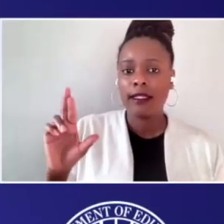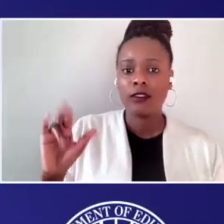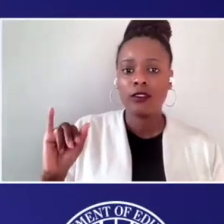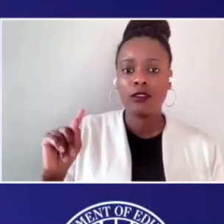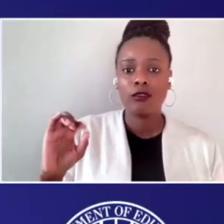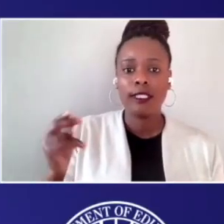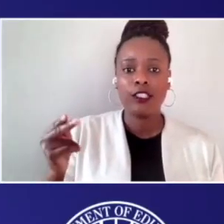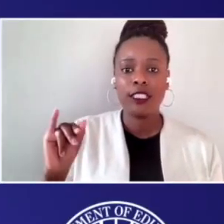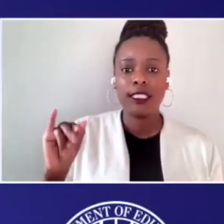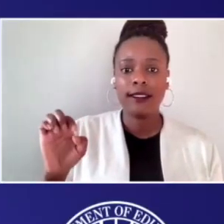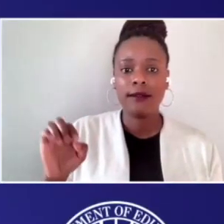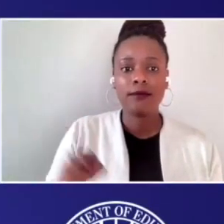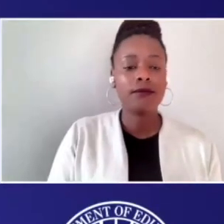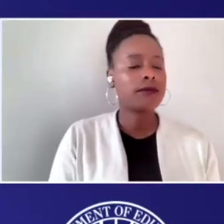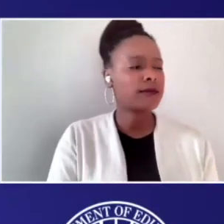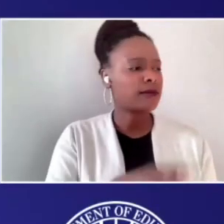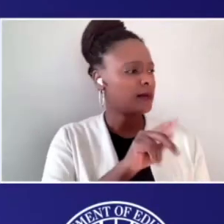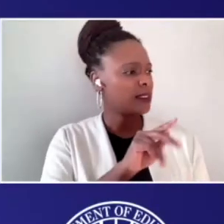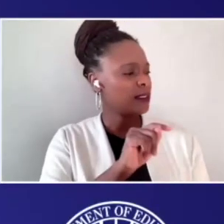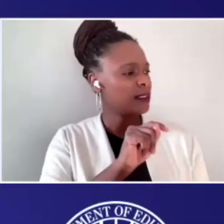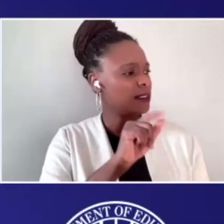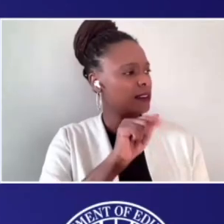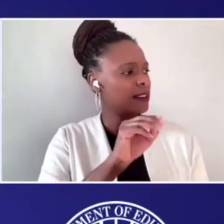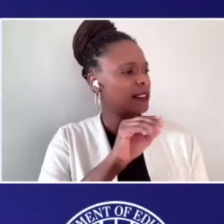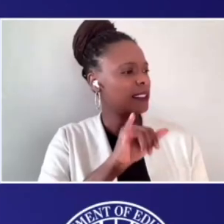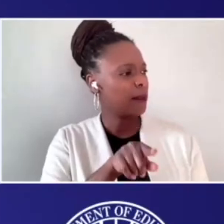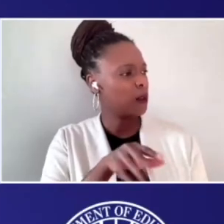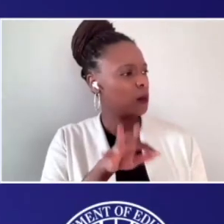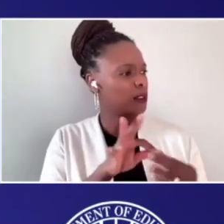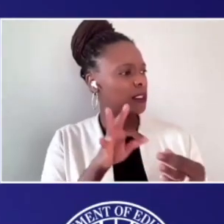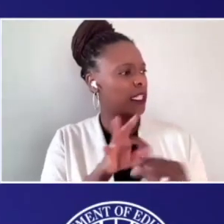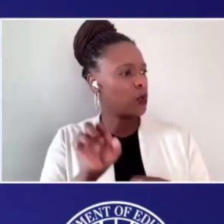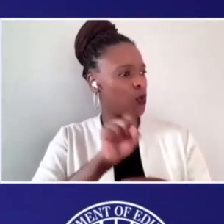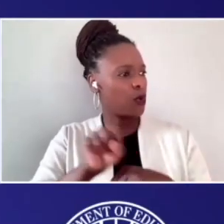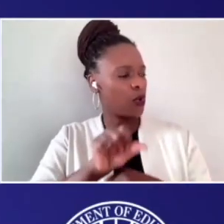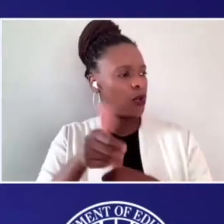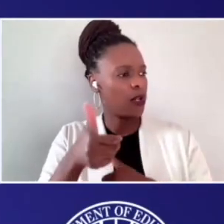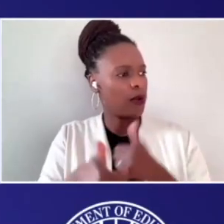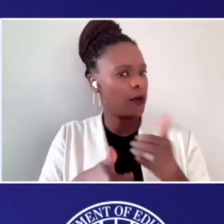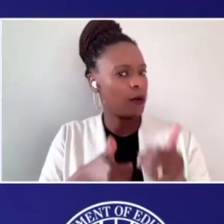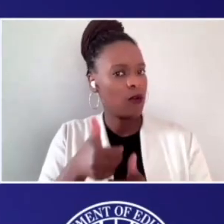Tamy, you had mentioned that you were working on a process to understand